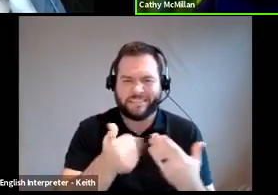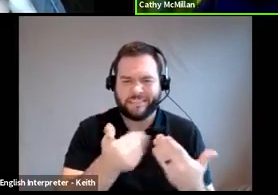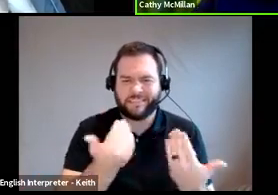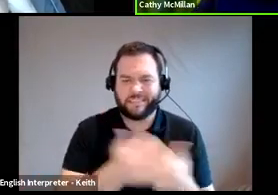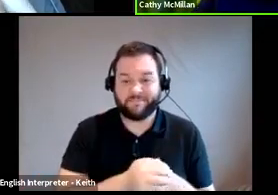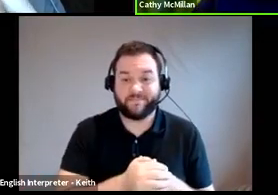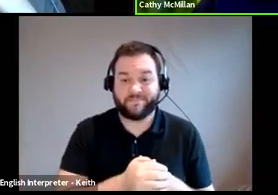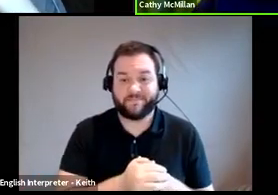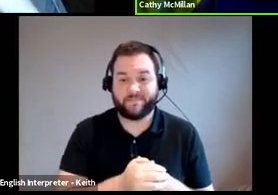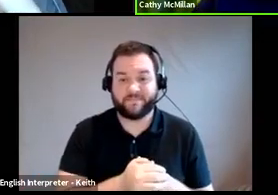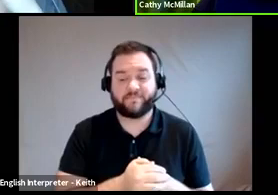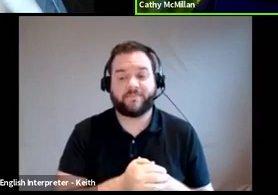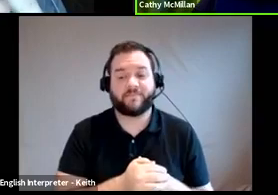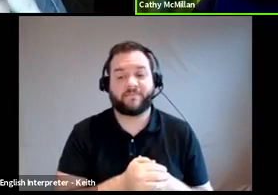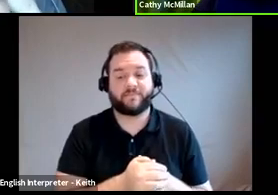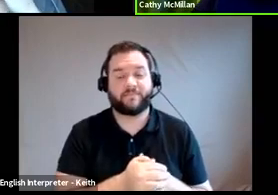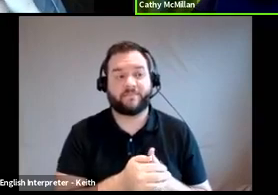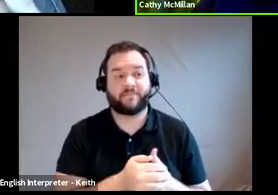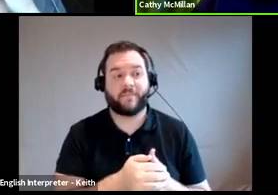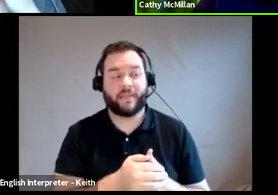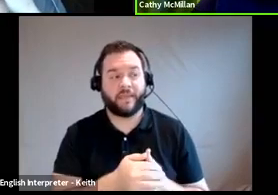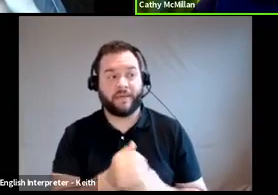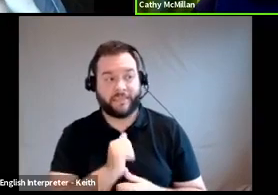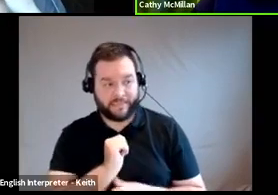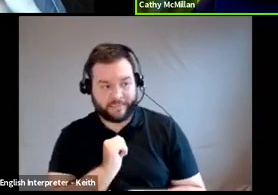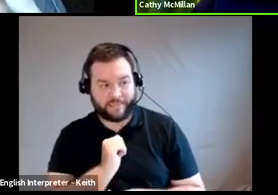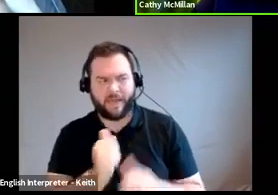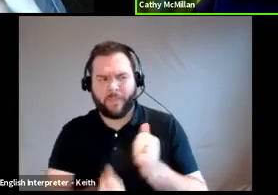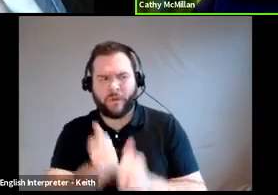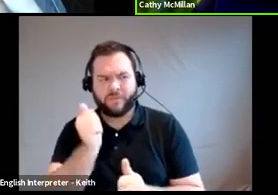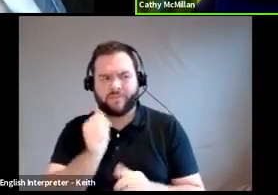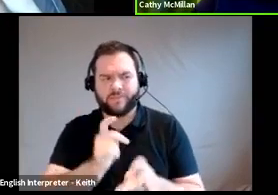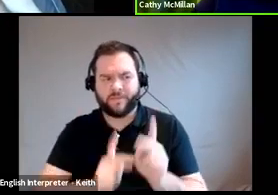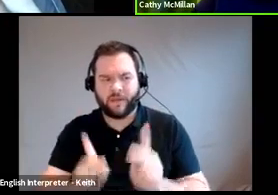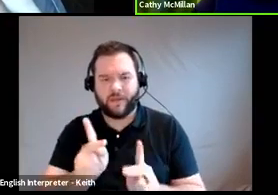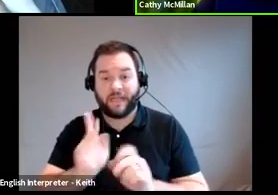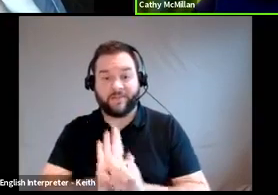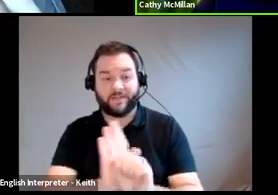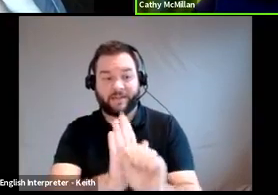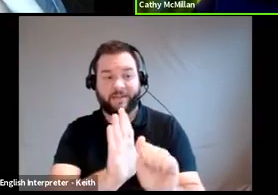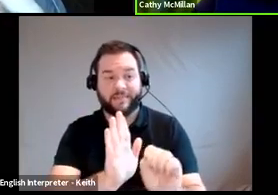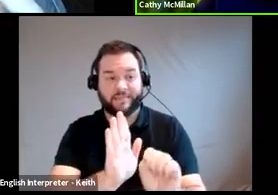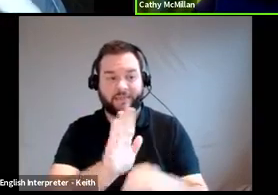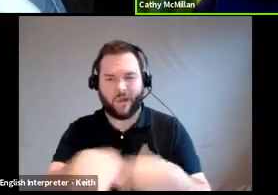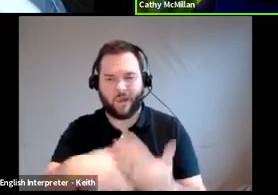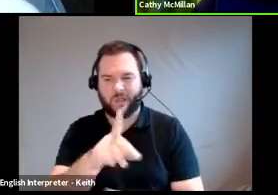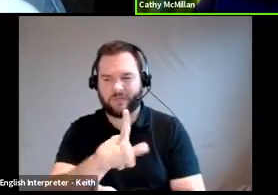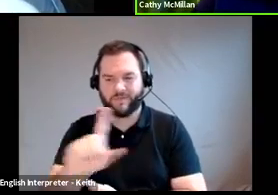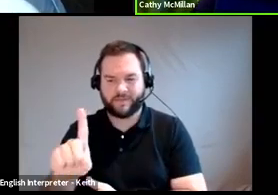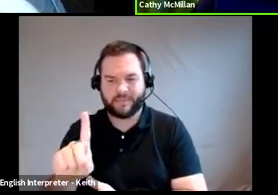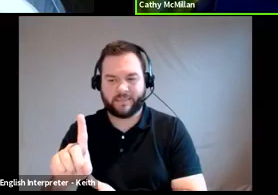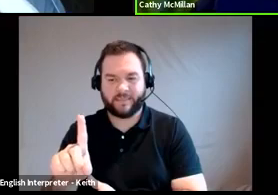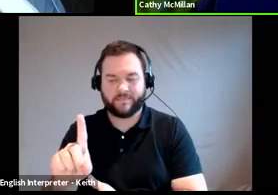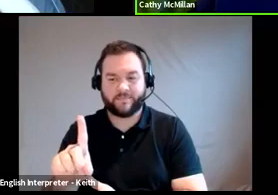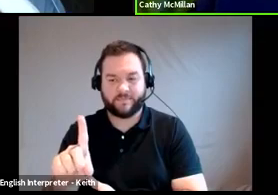and take take about five minutes. personally. Personally, and most people Personally, and most people to advocate for learning disabilities